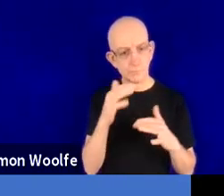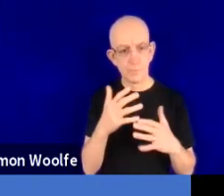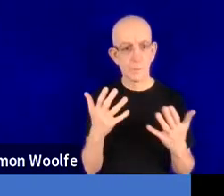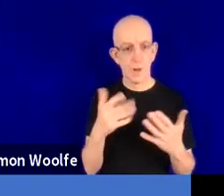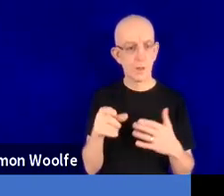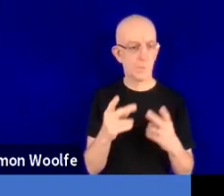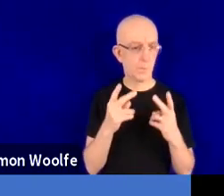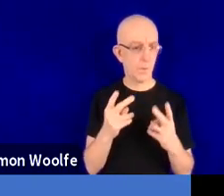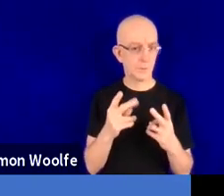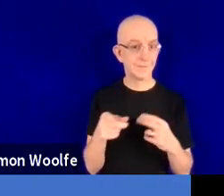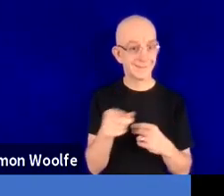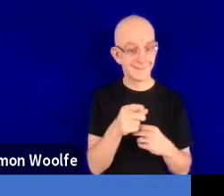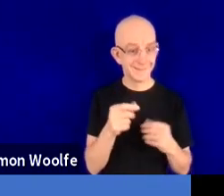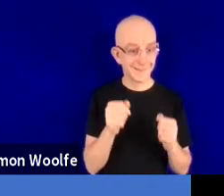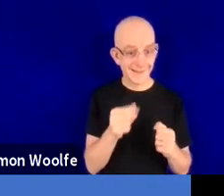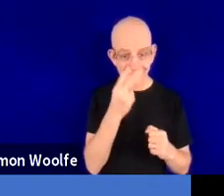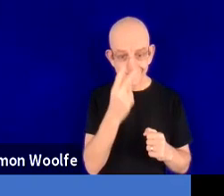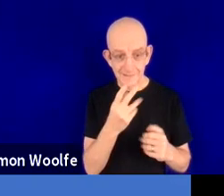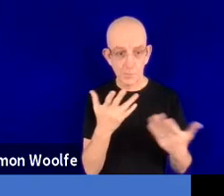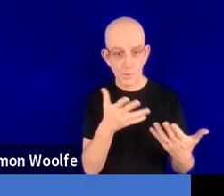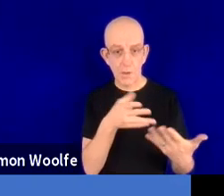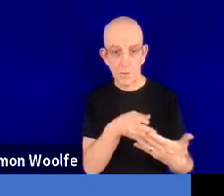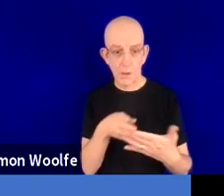when you make the means test and you assess the income